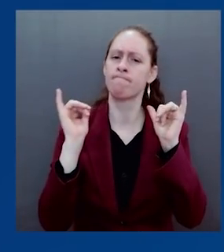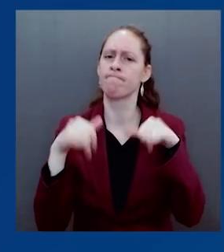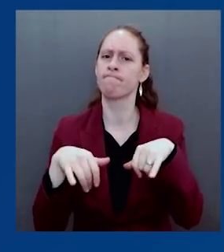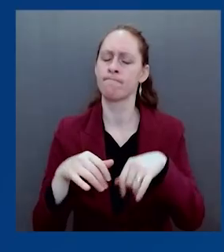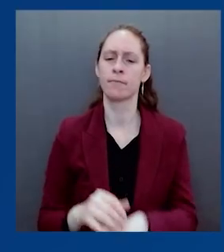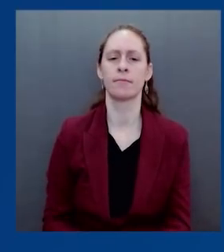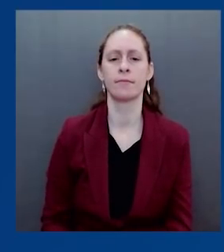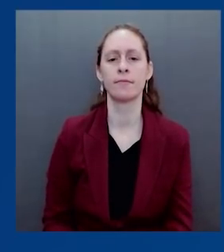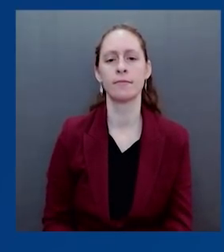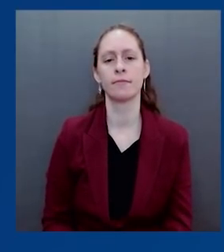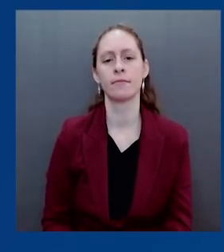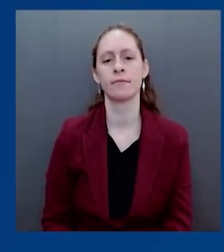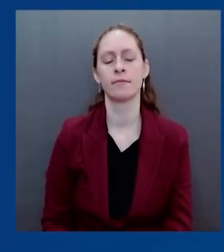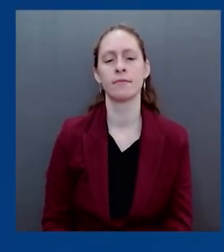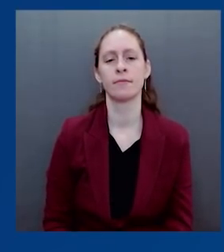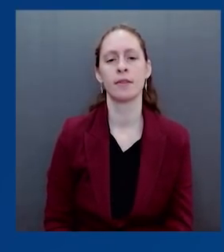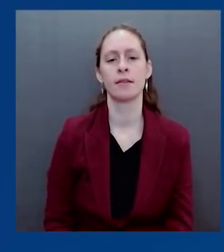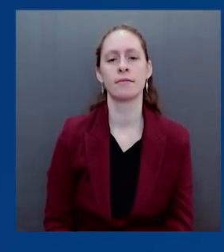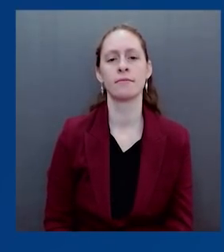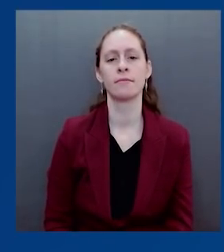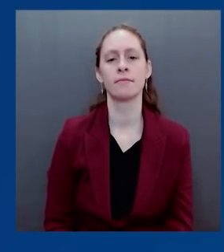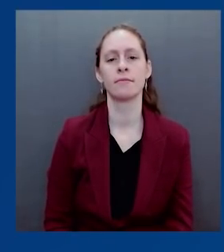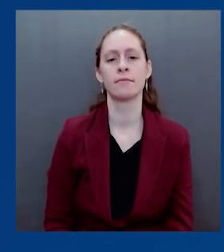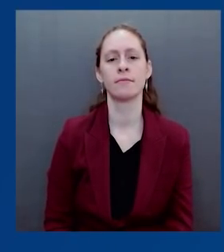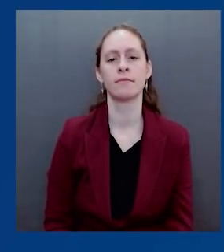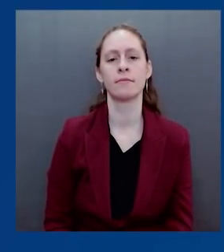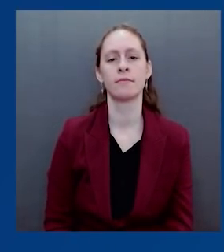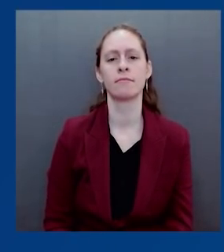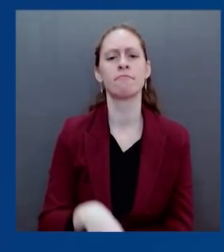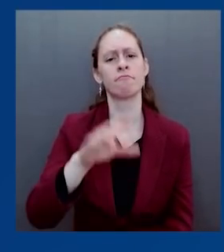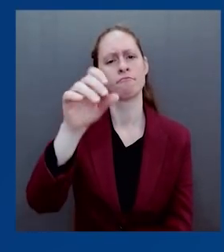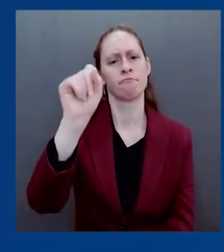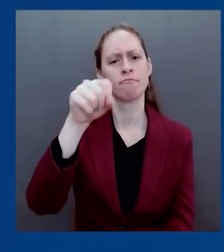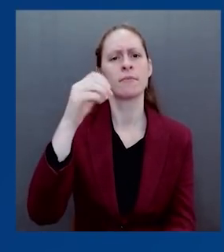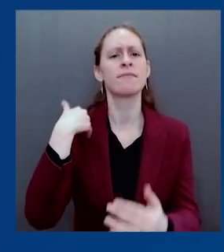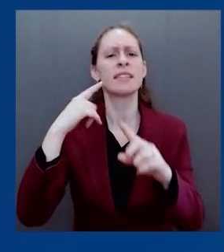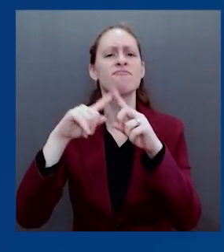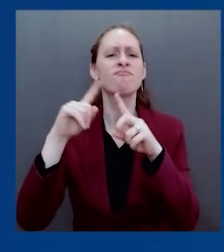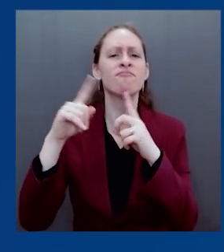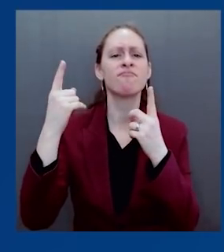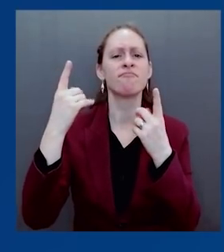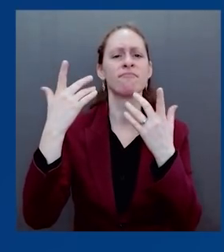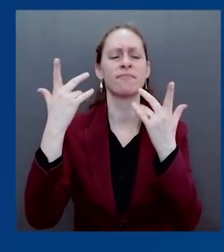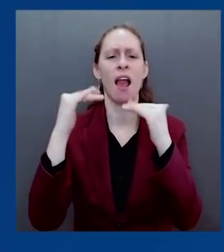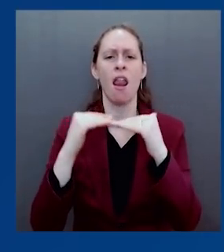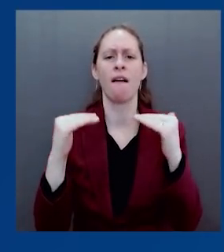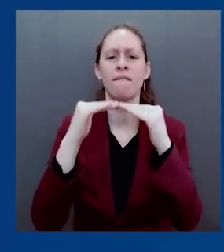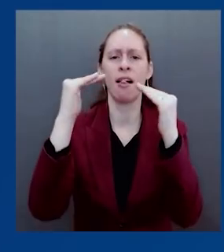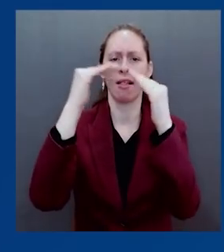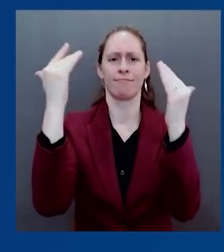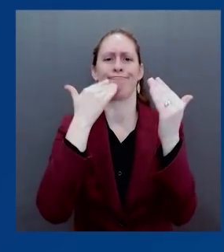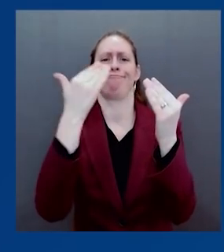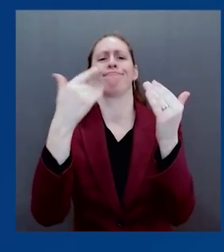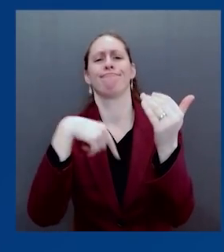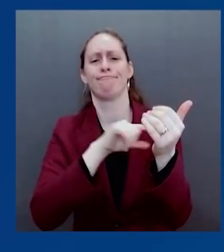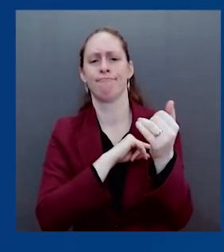that occurs with other masks, such as N95s, and information that the public needs about how to make a choice of which mask